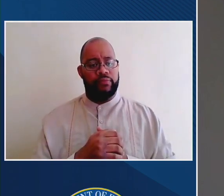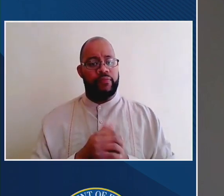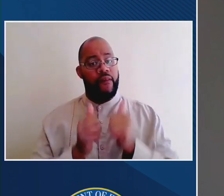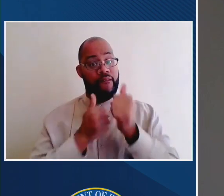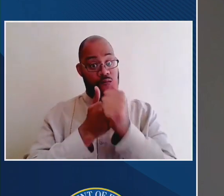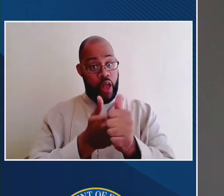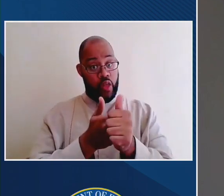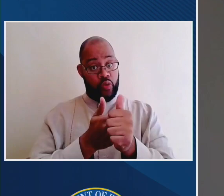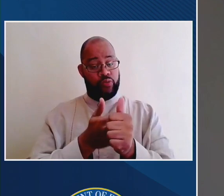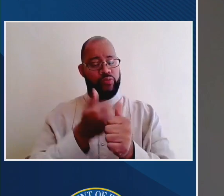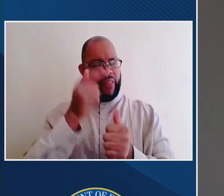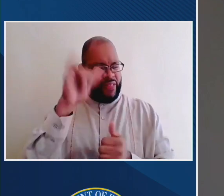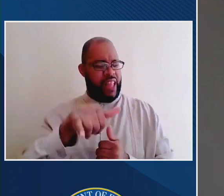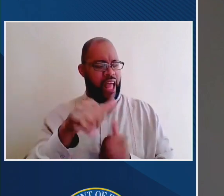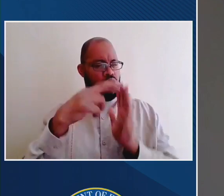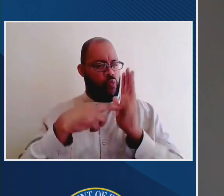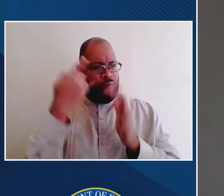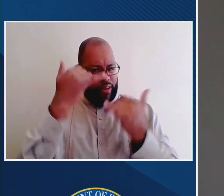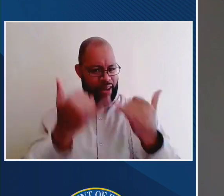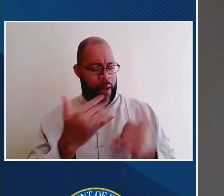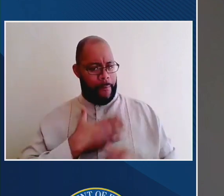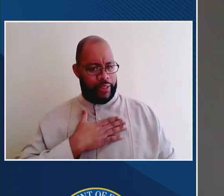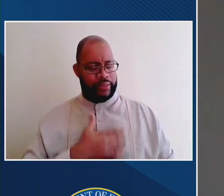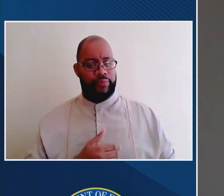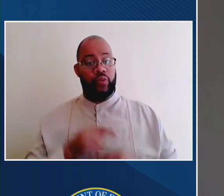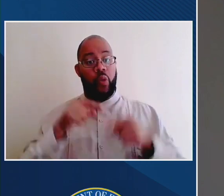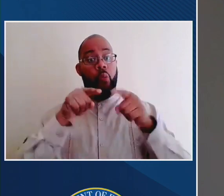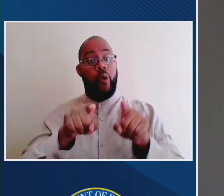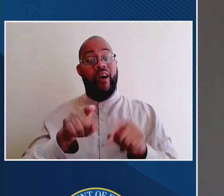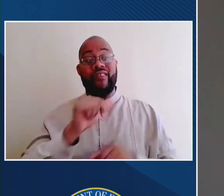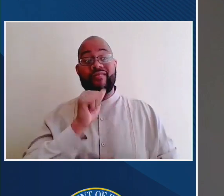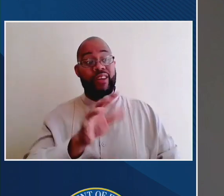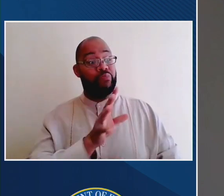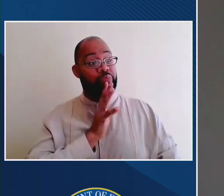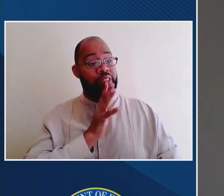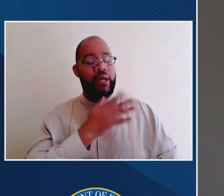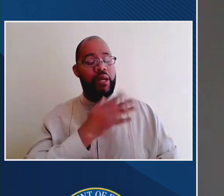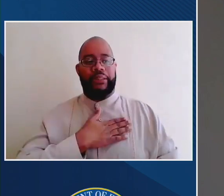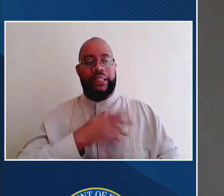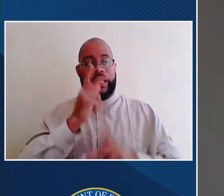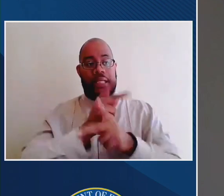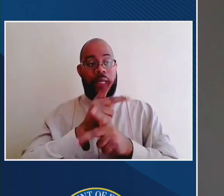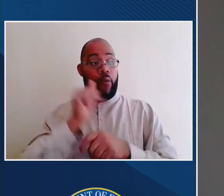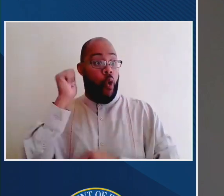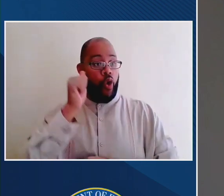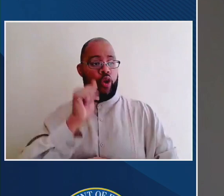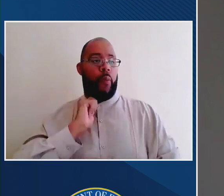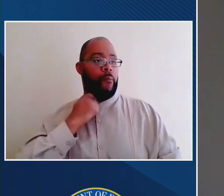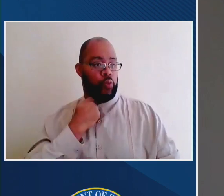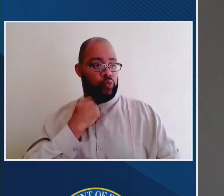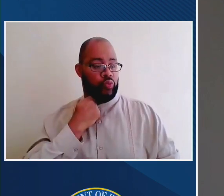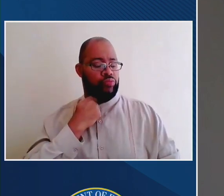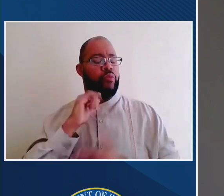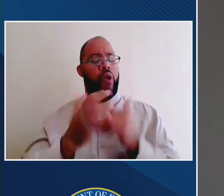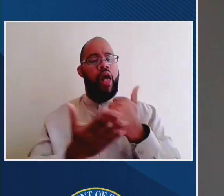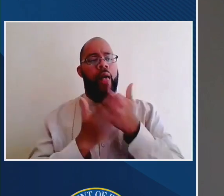this time. While you are not speaking, please keep your audio muted. This will help us cut down on background